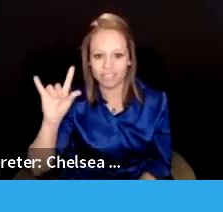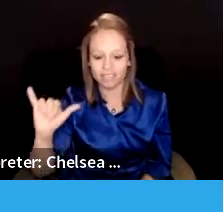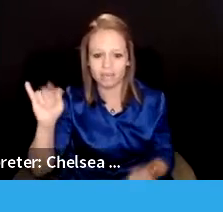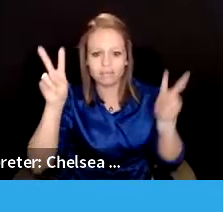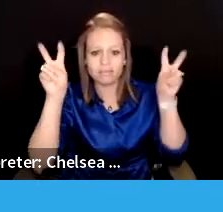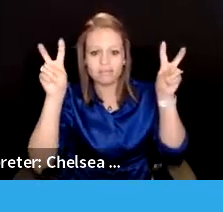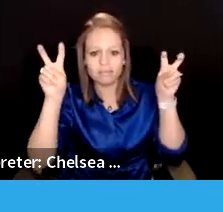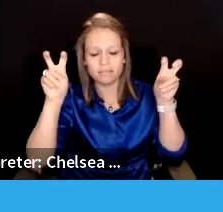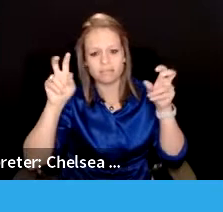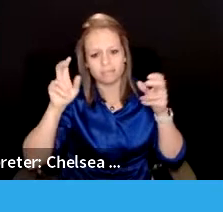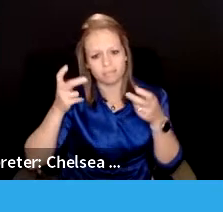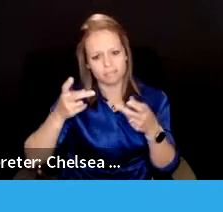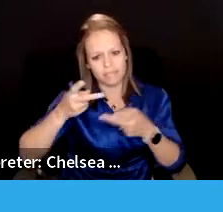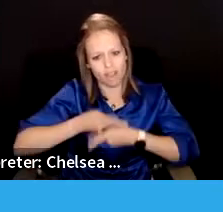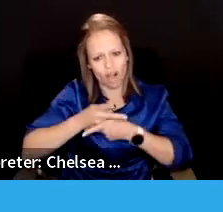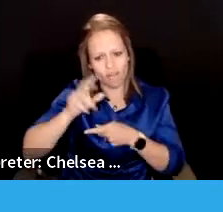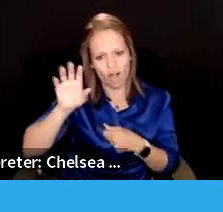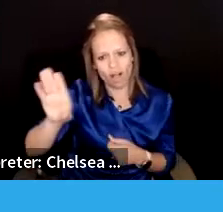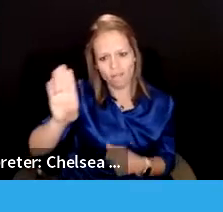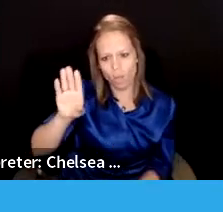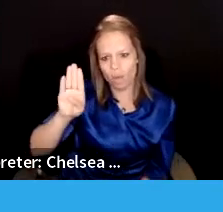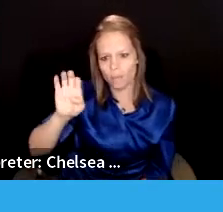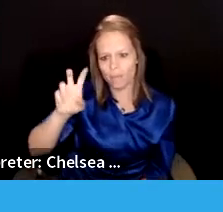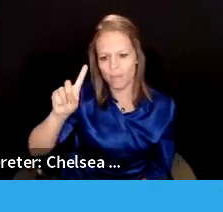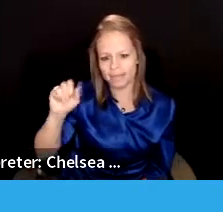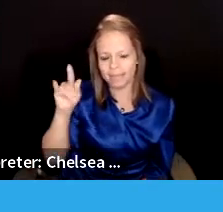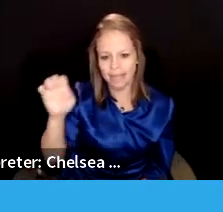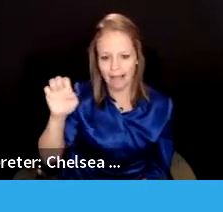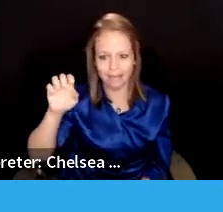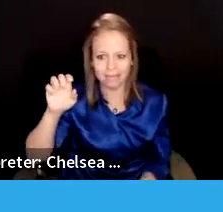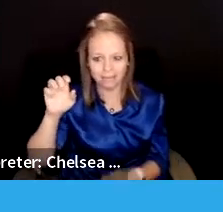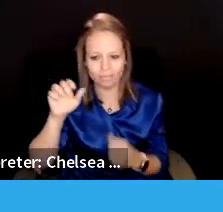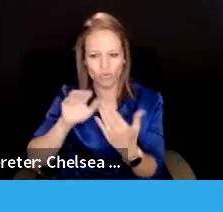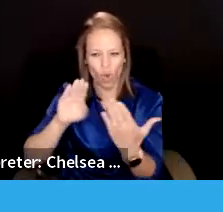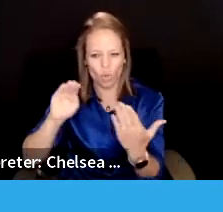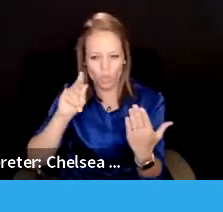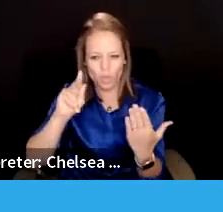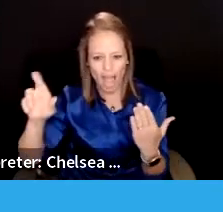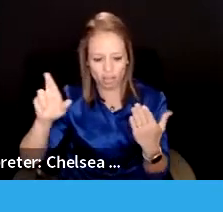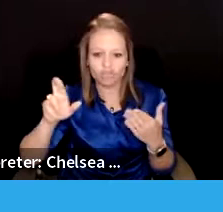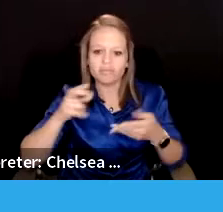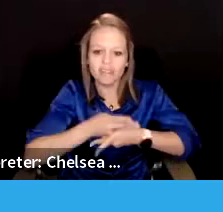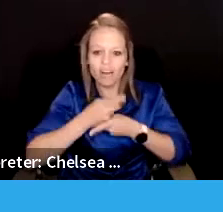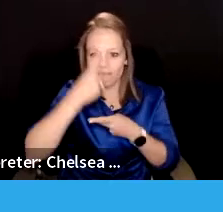webinar minding your bedside manner caring for patients with LBO use disorder. My name is –